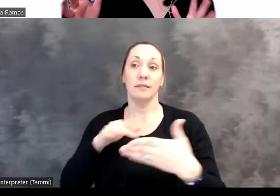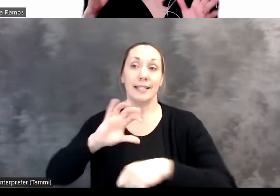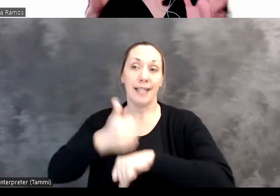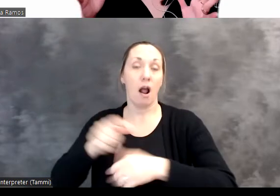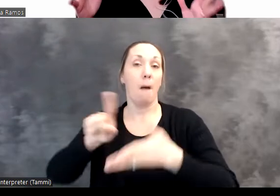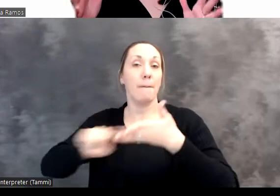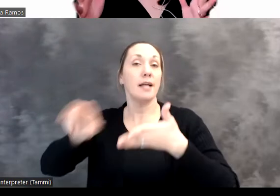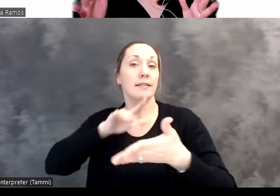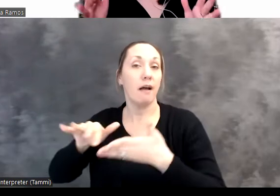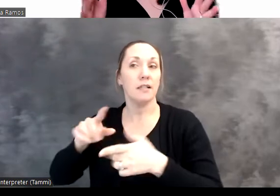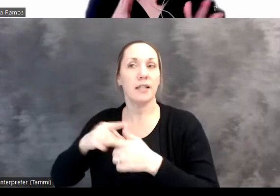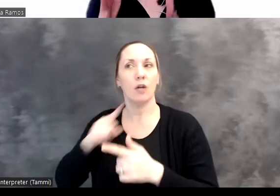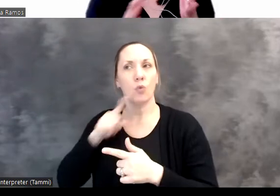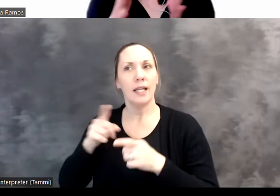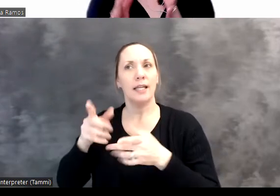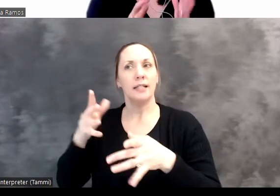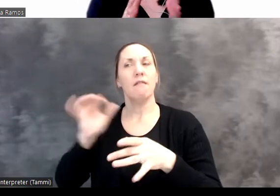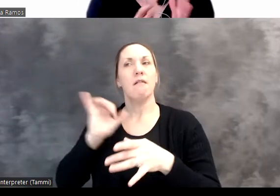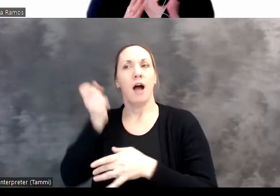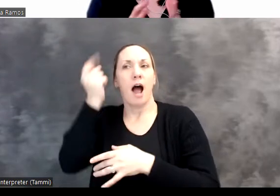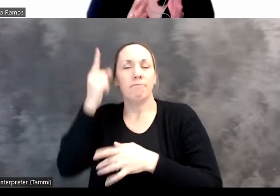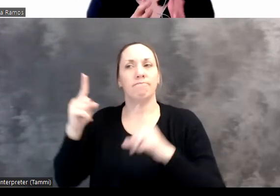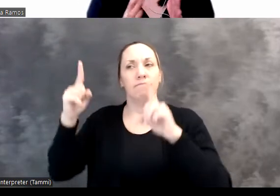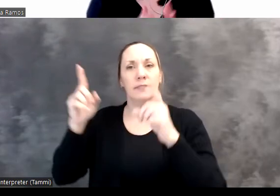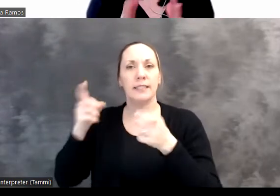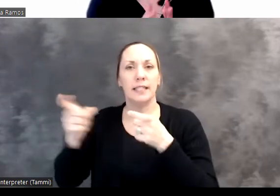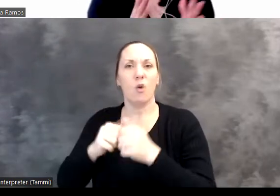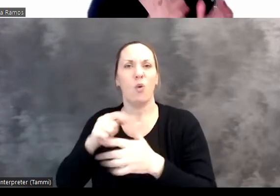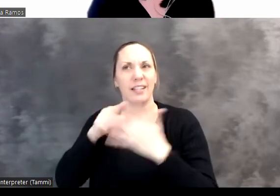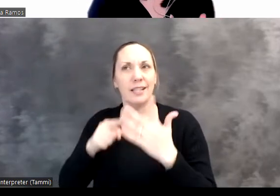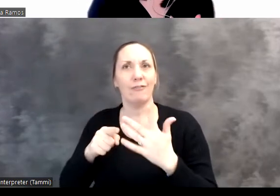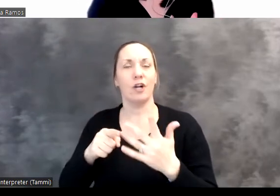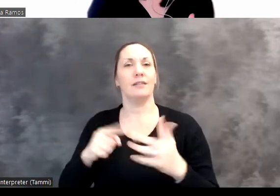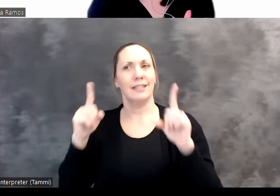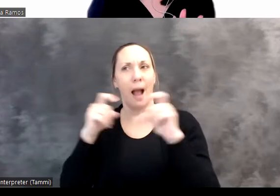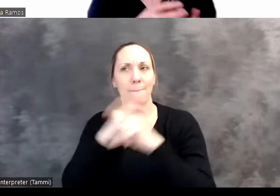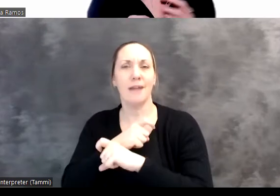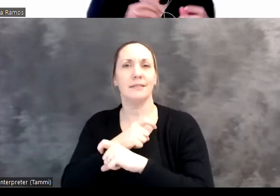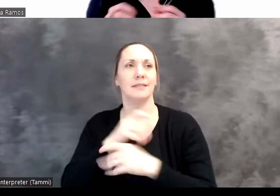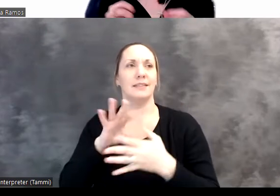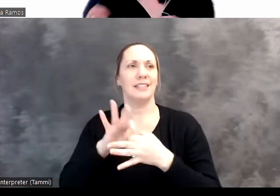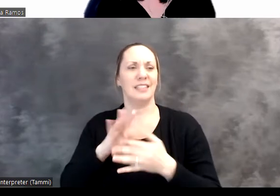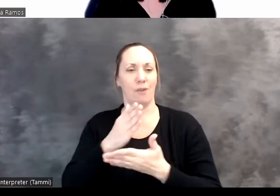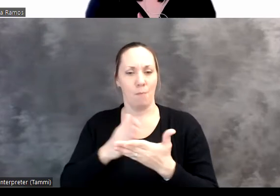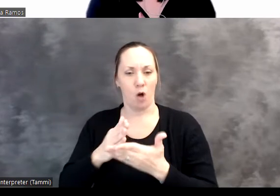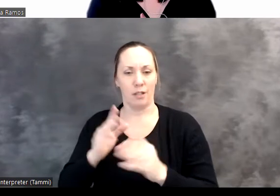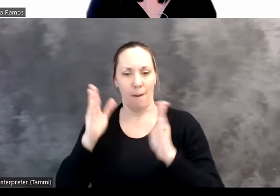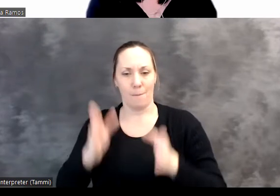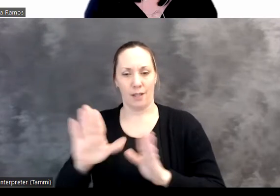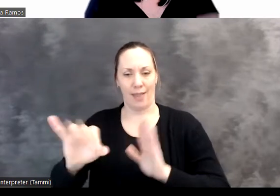continues to advance that we'll be better able to design studies that can really capture and grapple with the complexity of the